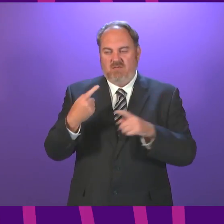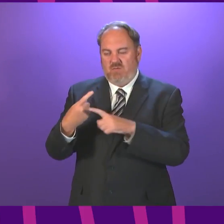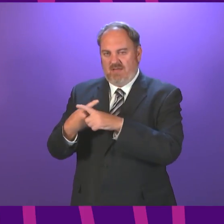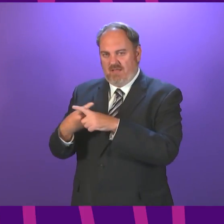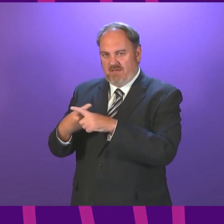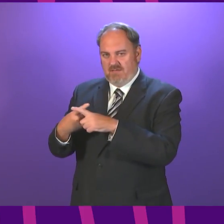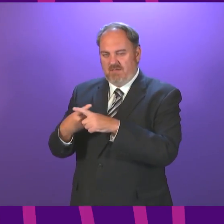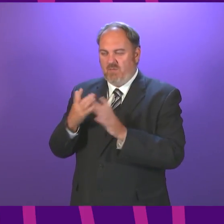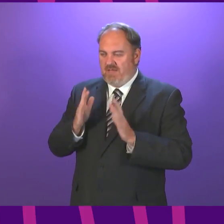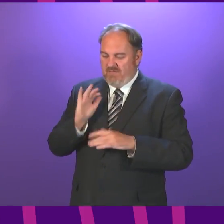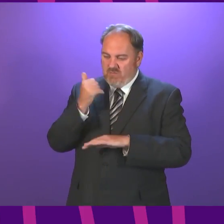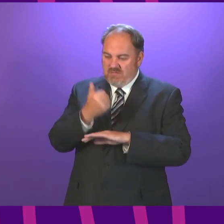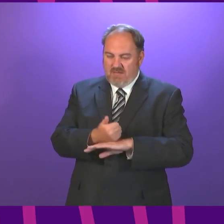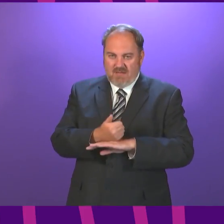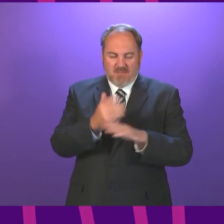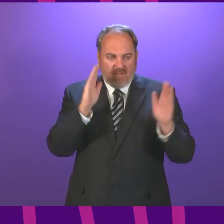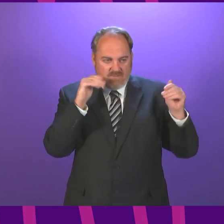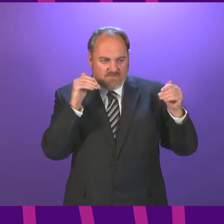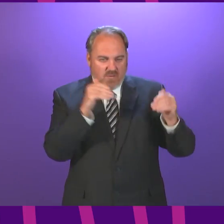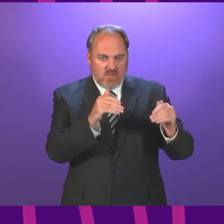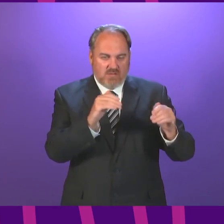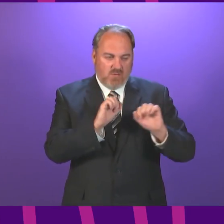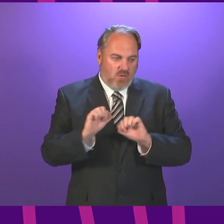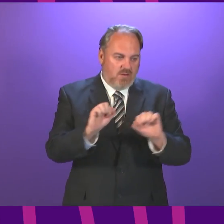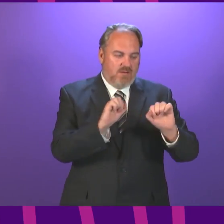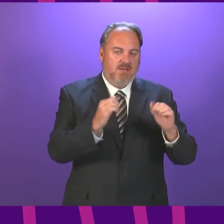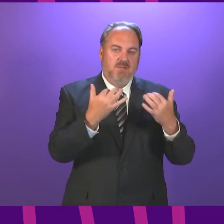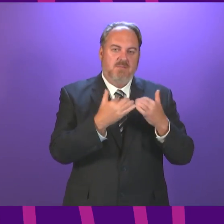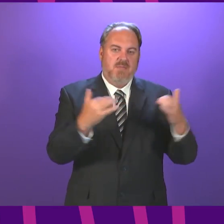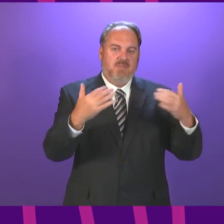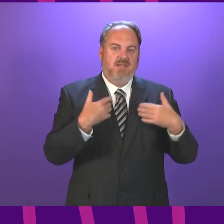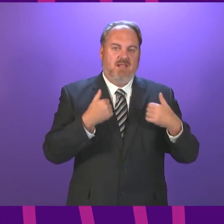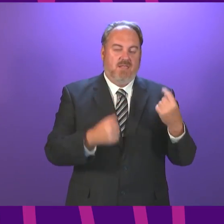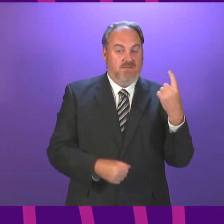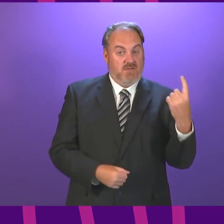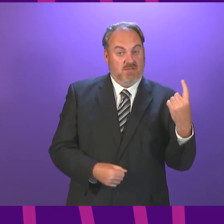implement a public health approach. I cannot emphasise that enough.